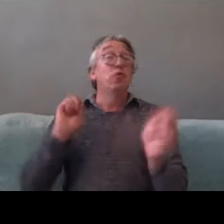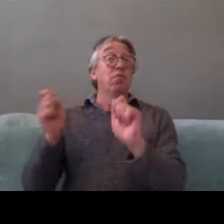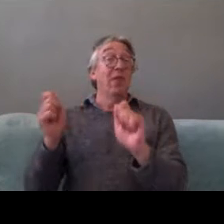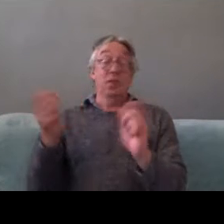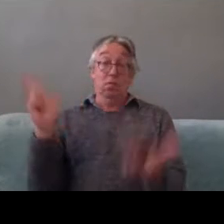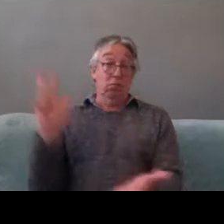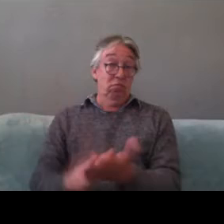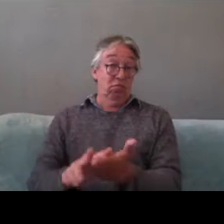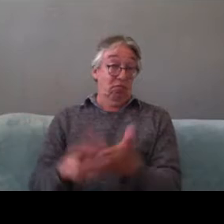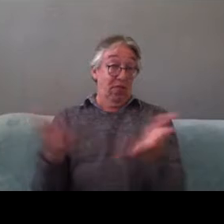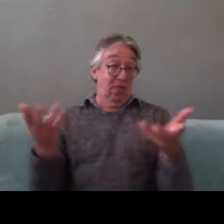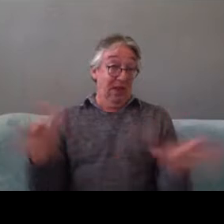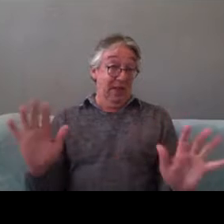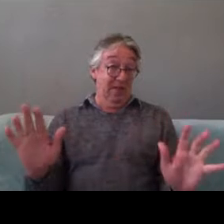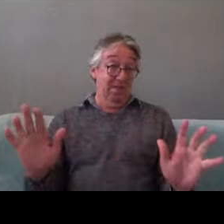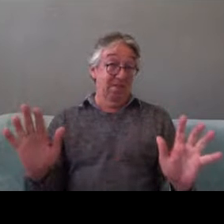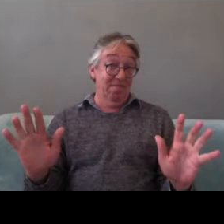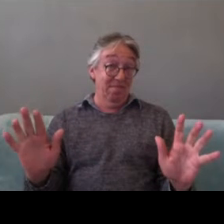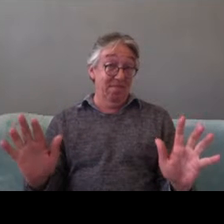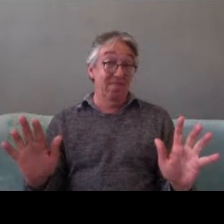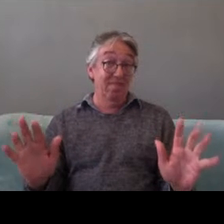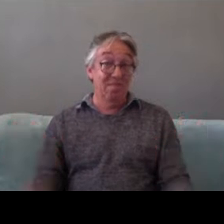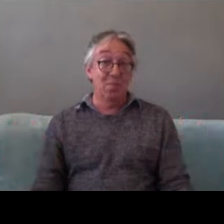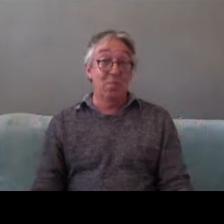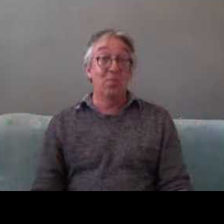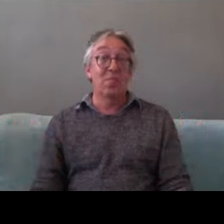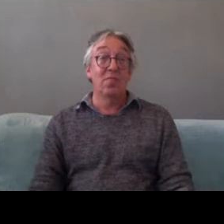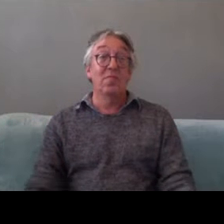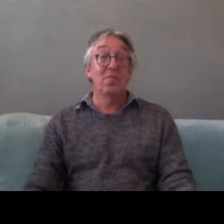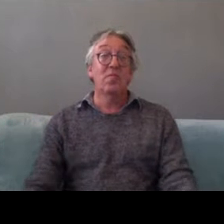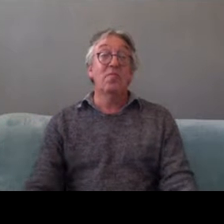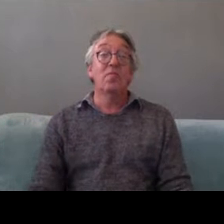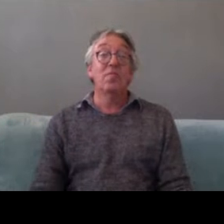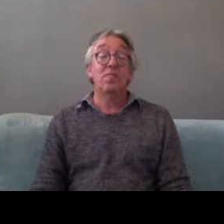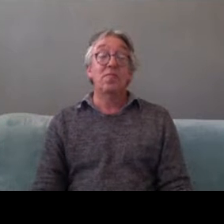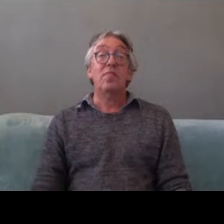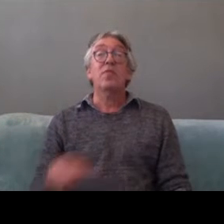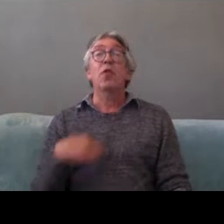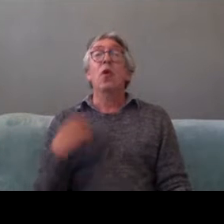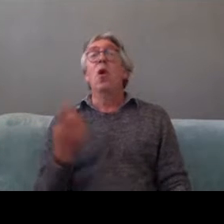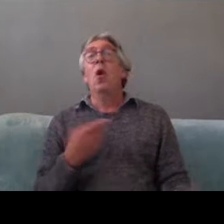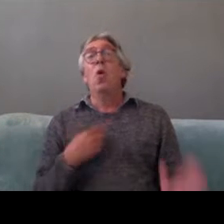And here, we introduce some flexibility rules,